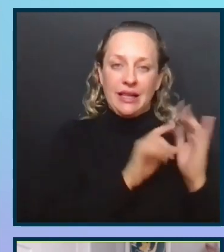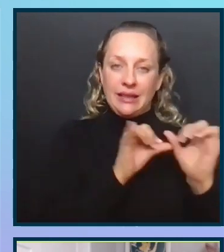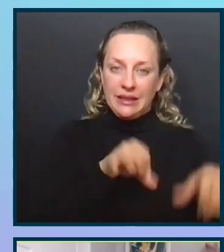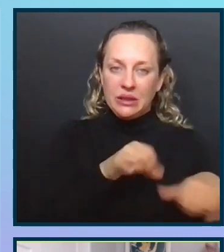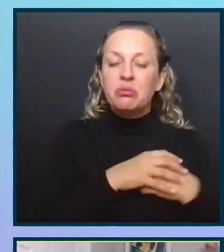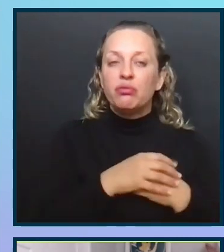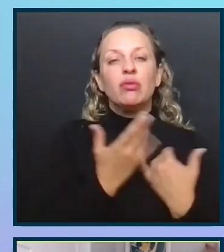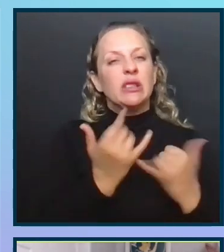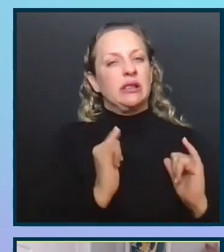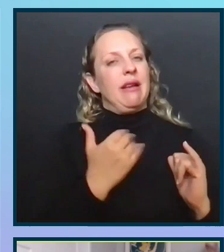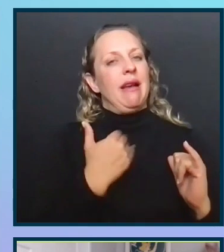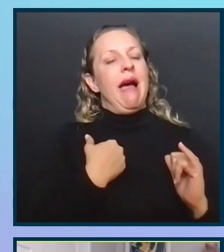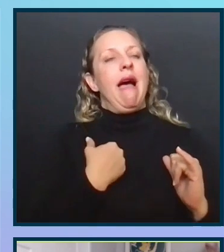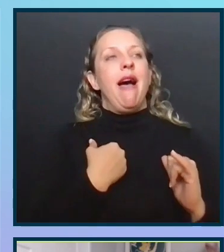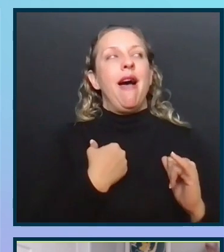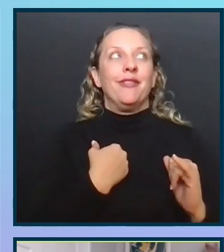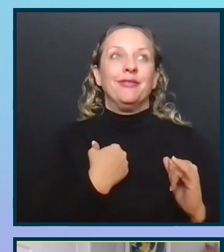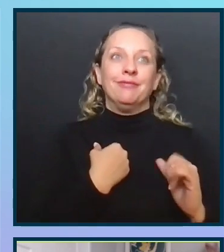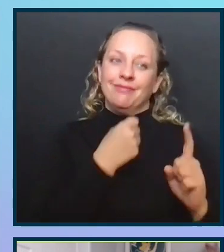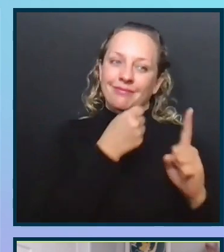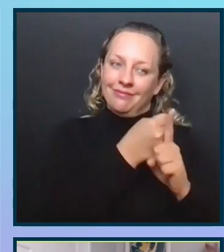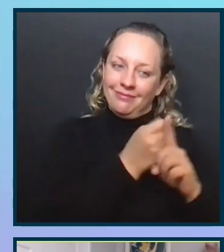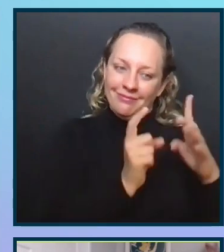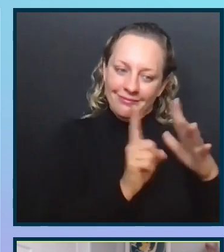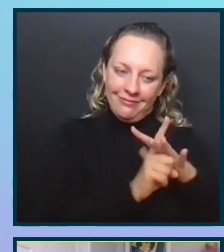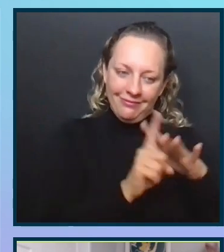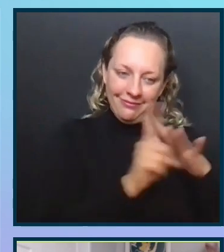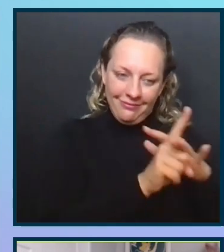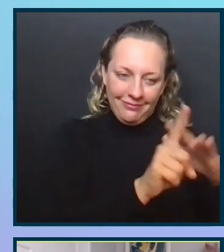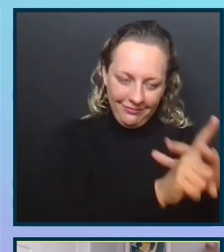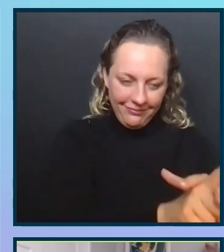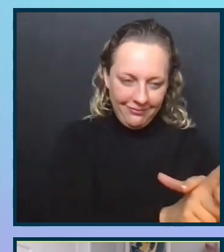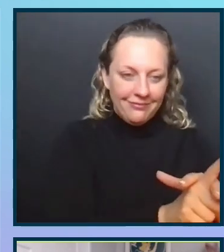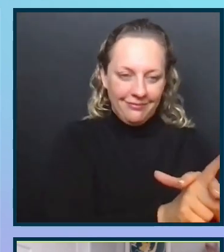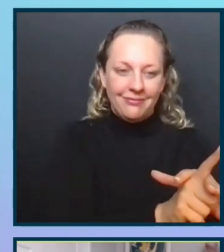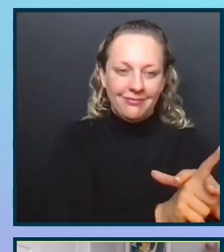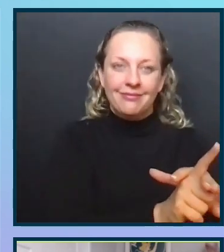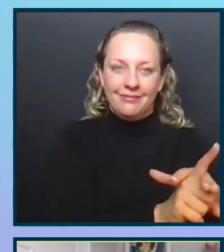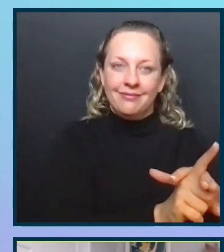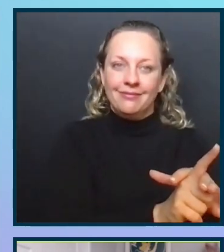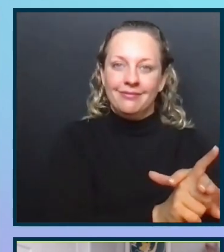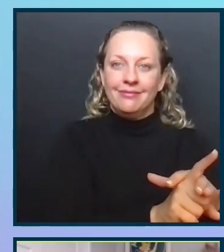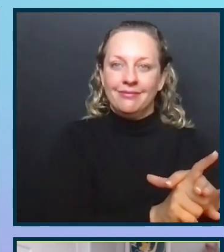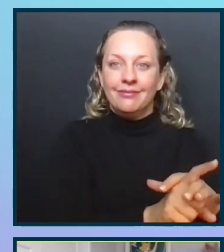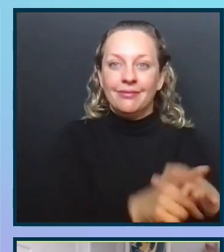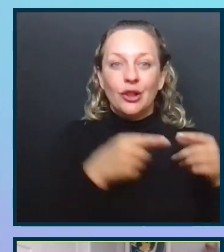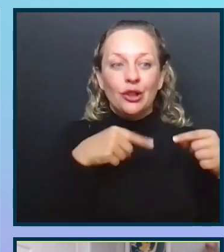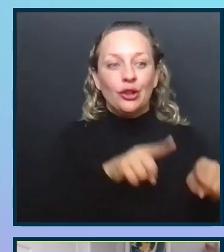there are still going to be things that designers are doing in active design processes